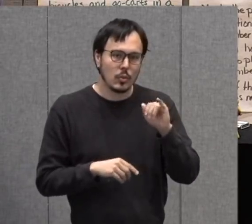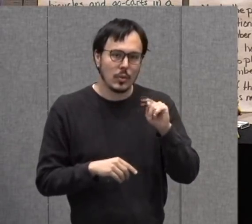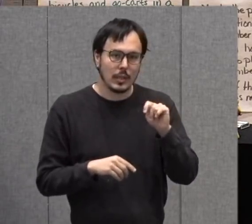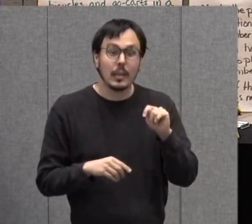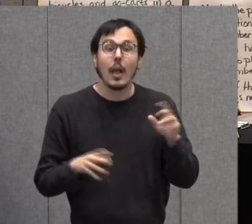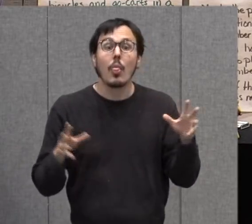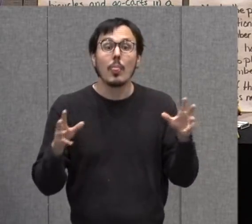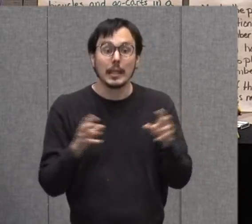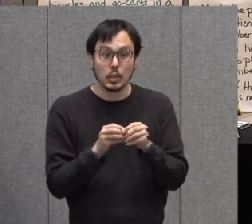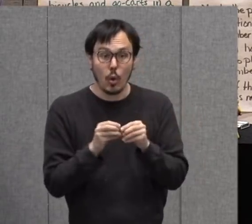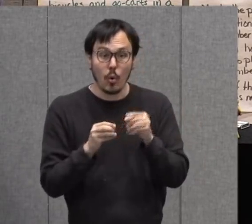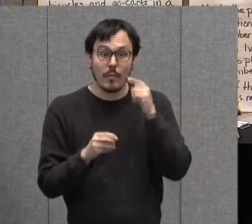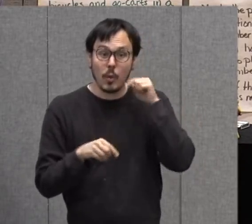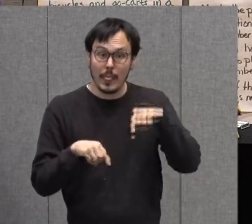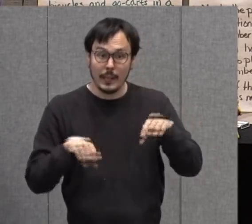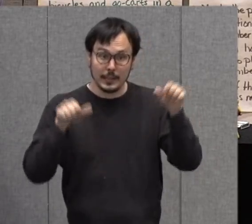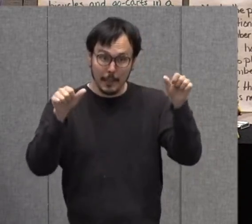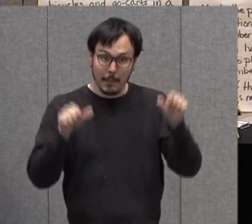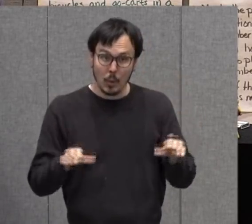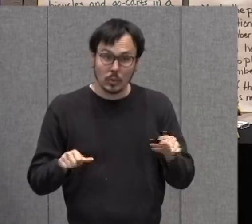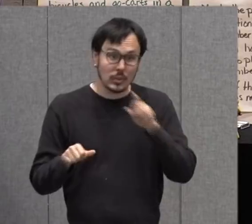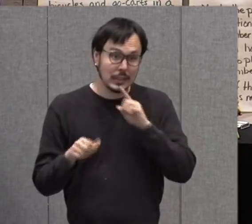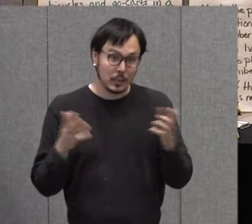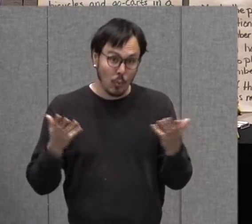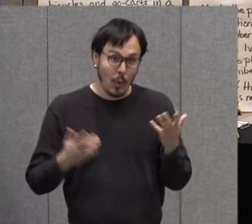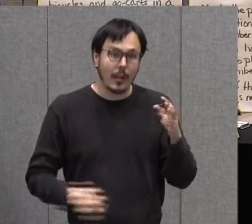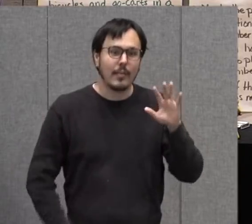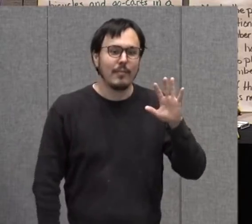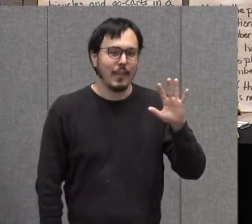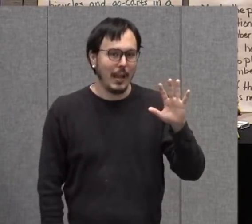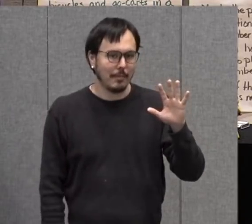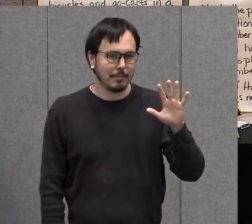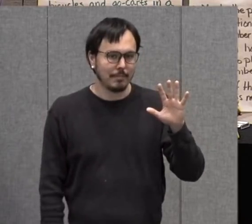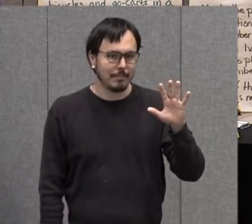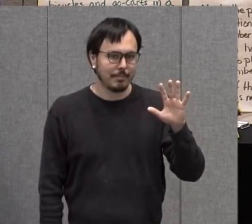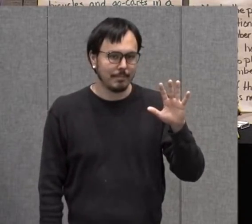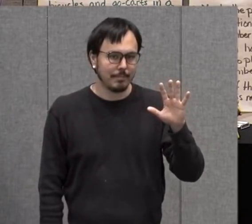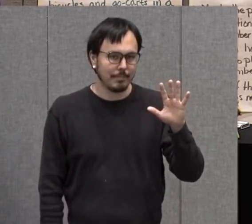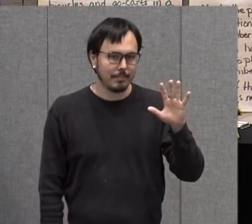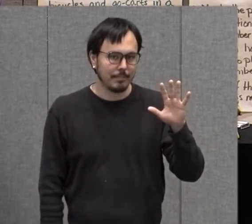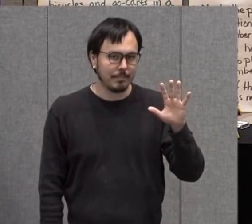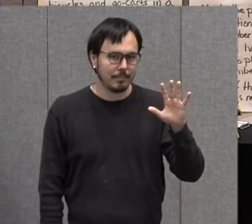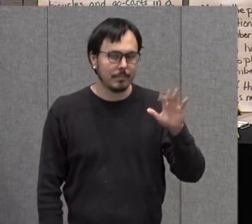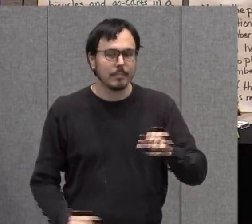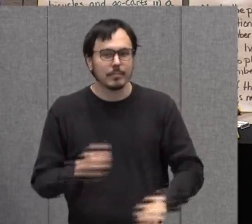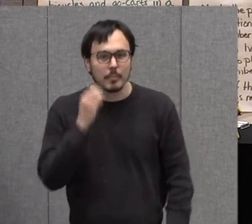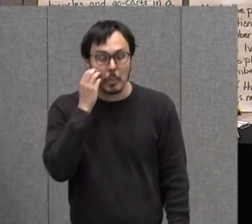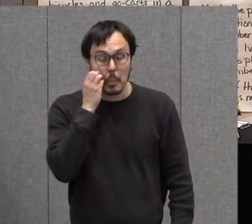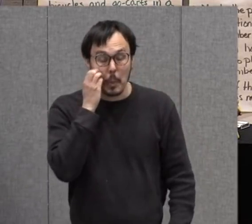although you can't see them all is five, okay. So, let's talk about what we can see.